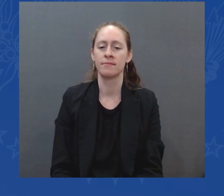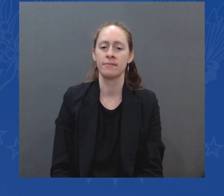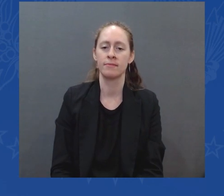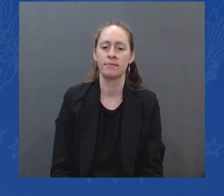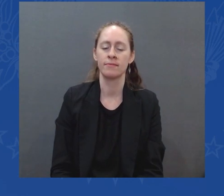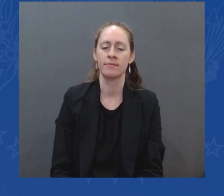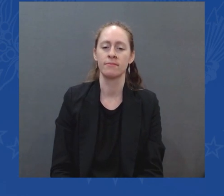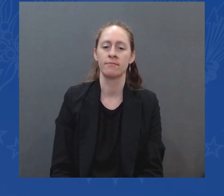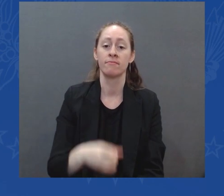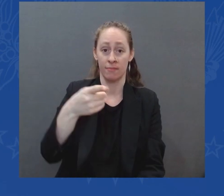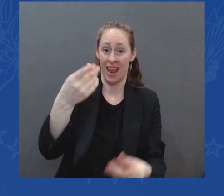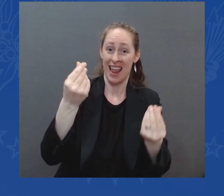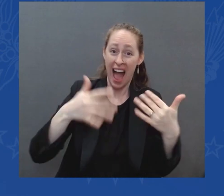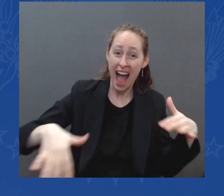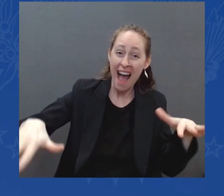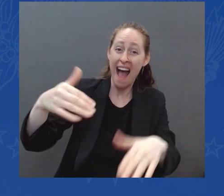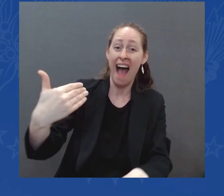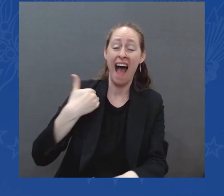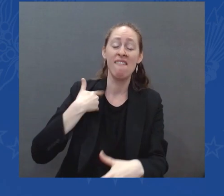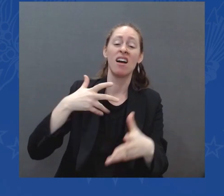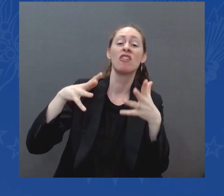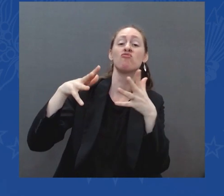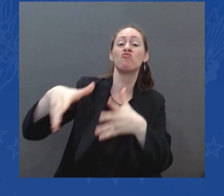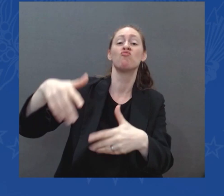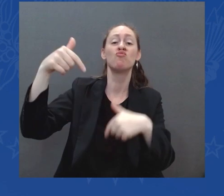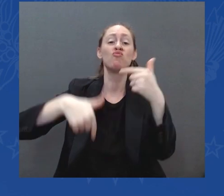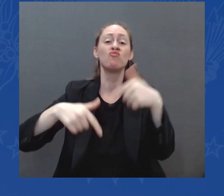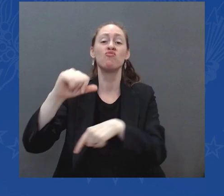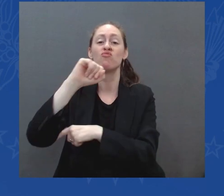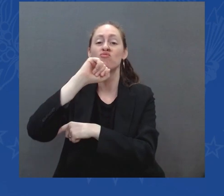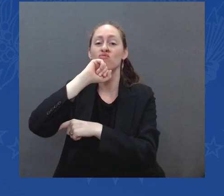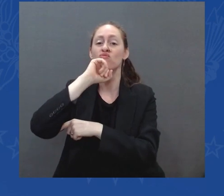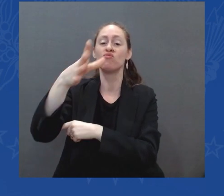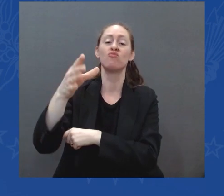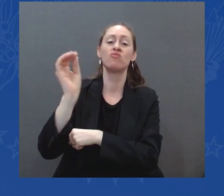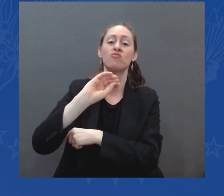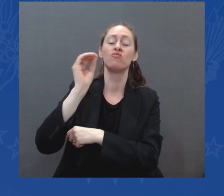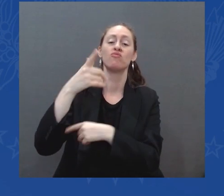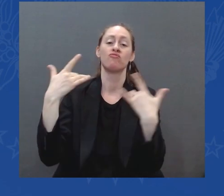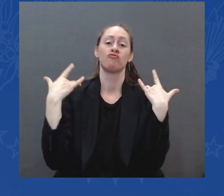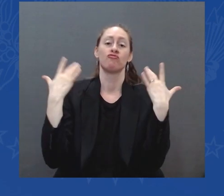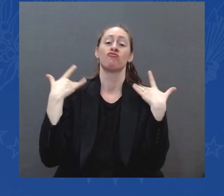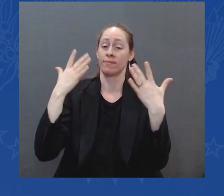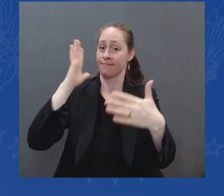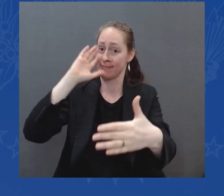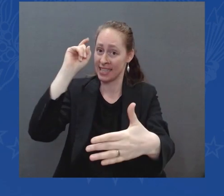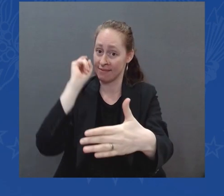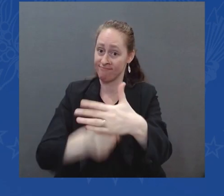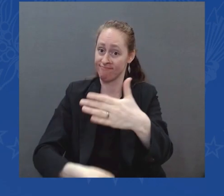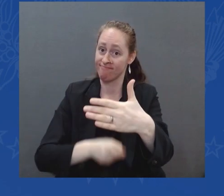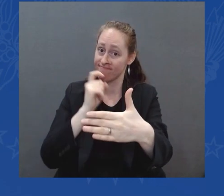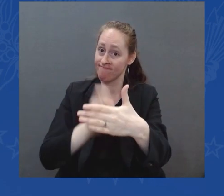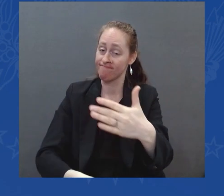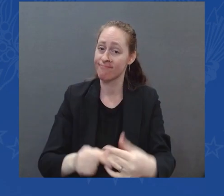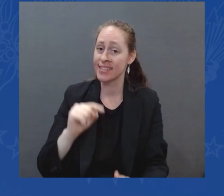will make a real difference over time. But the truth is it takes months, not days, for companies to increase production.